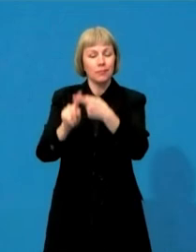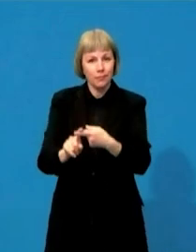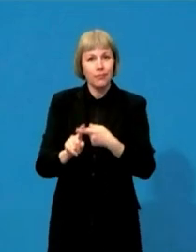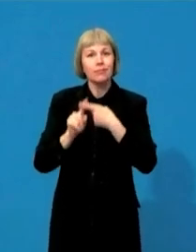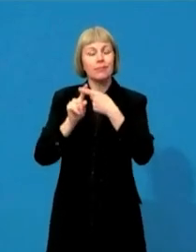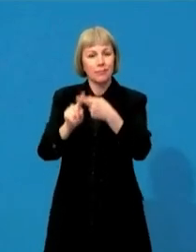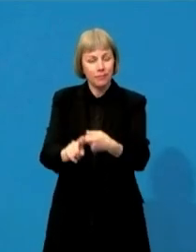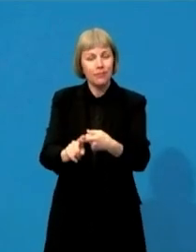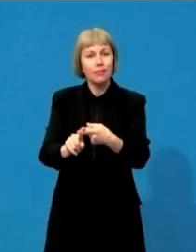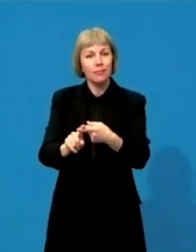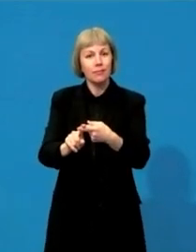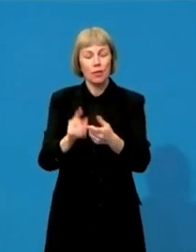Stolen Generation and removal.